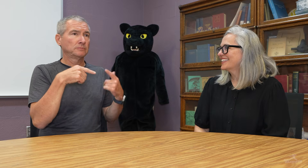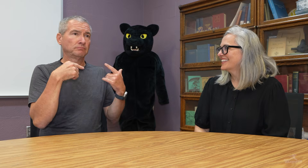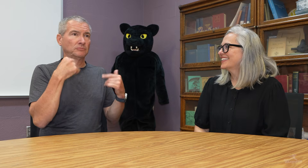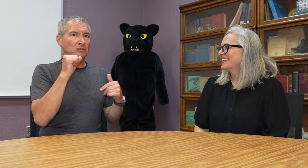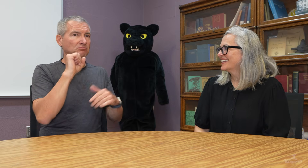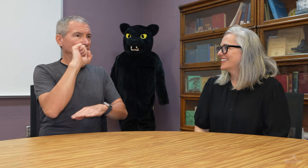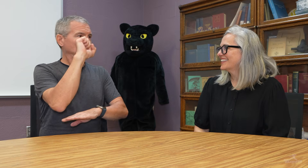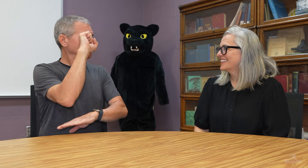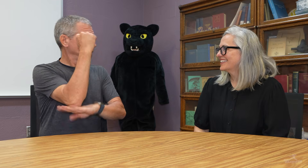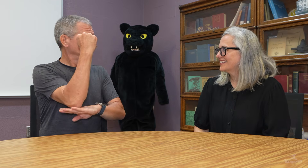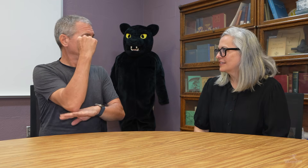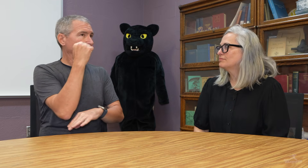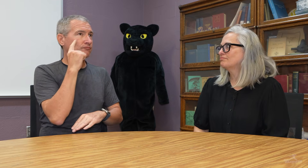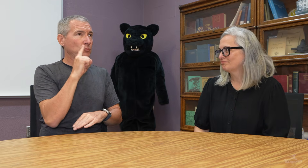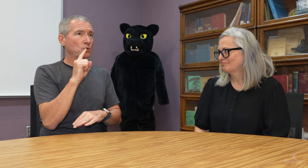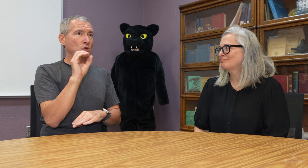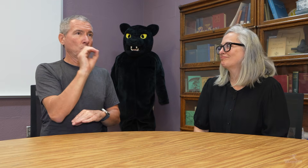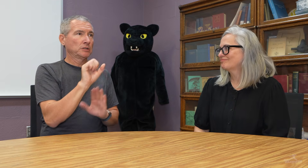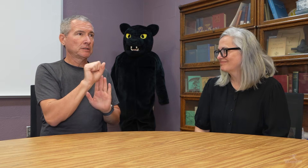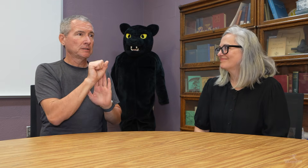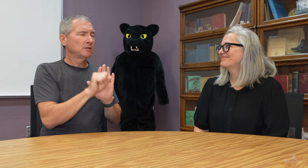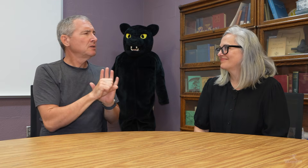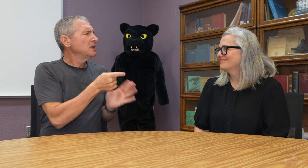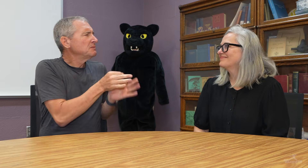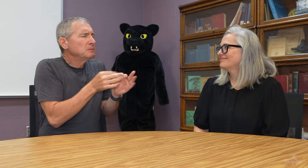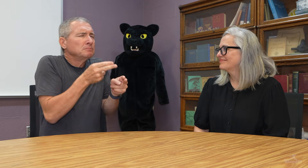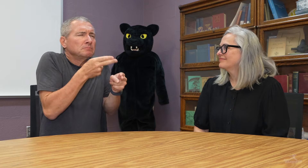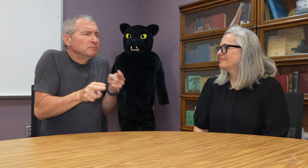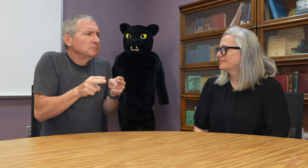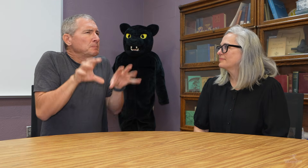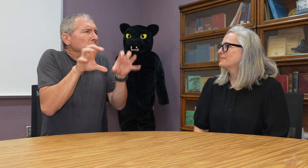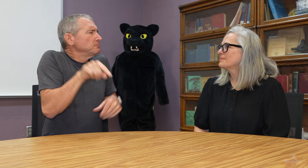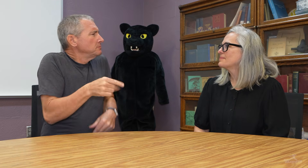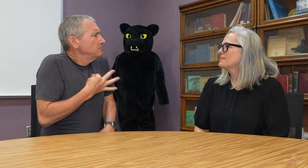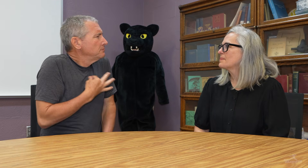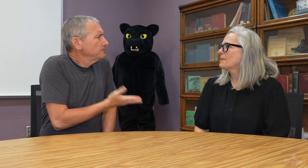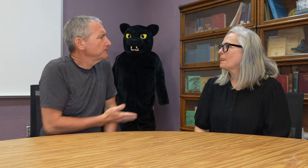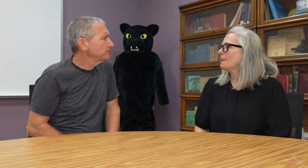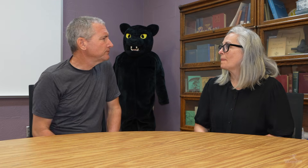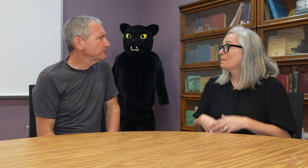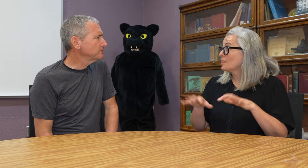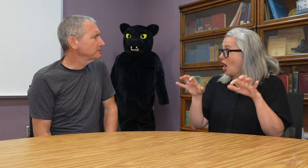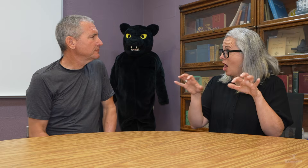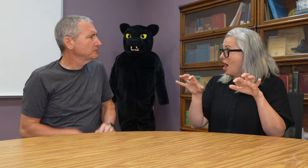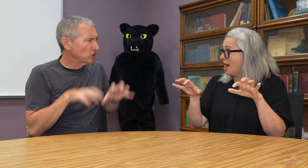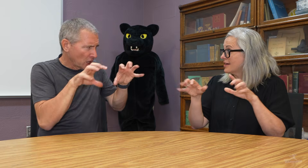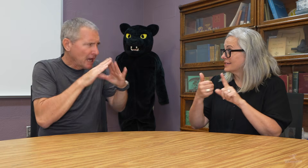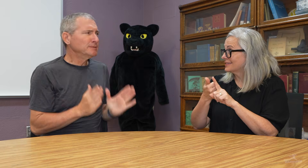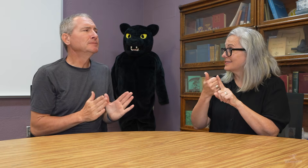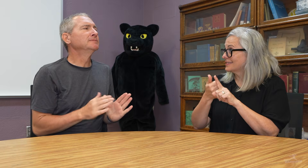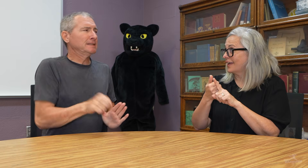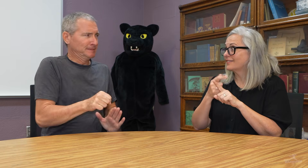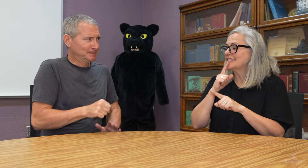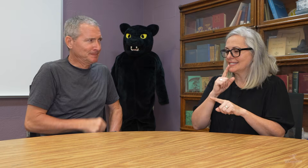It’s been standing strong for the state of Oregon. Can you briefly explain the haunted house event here? About the haunted house itself? Yes.